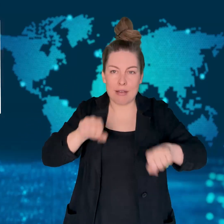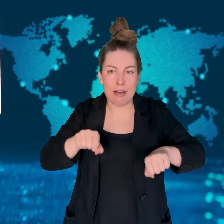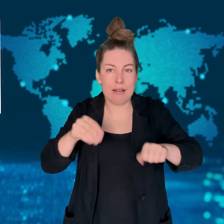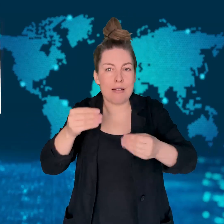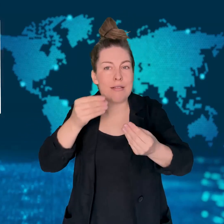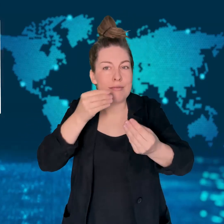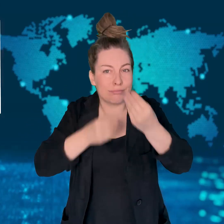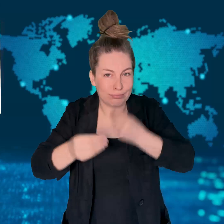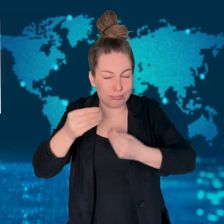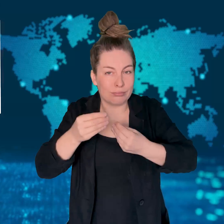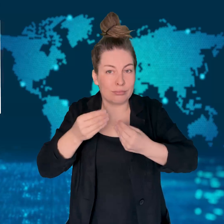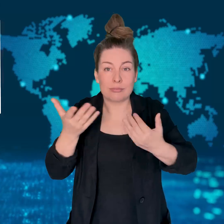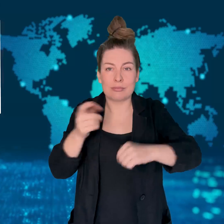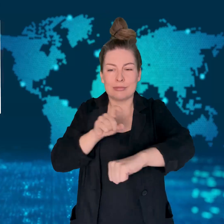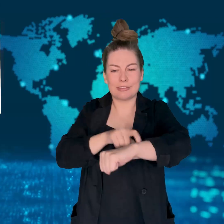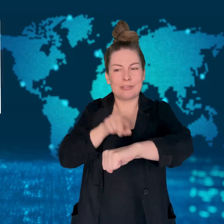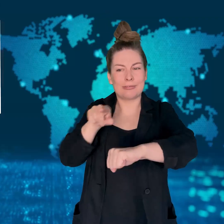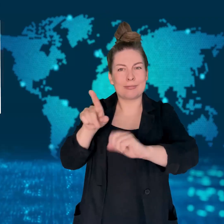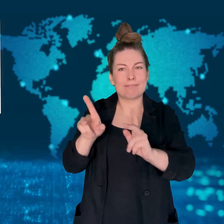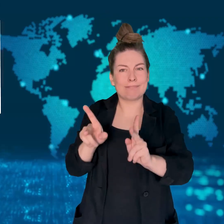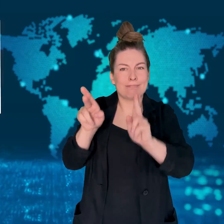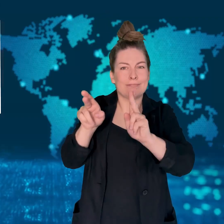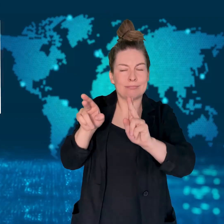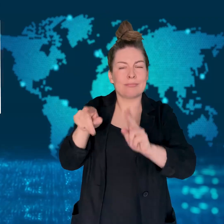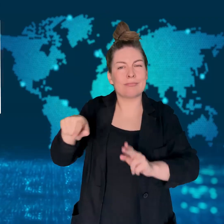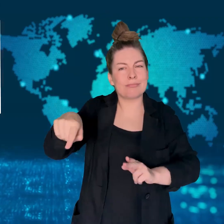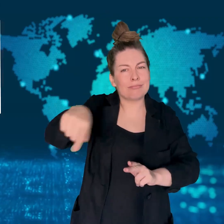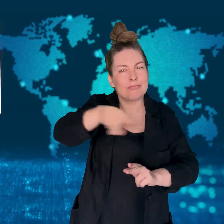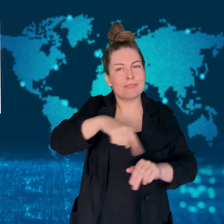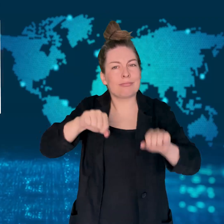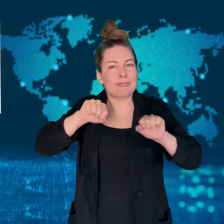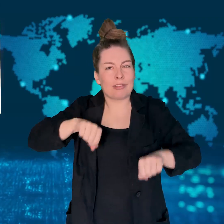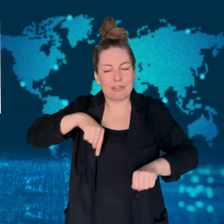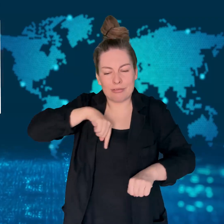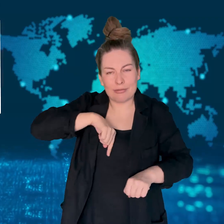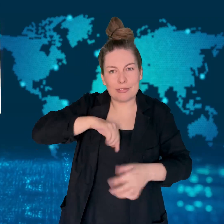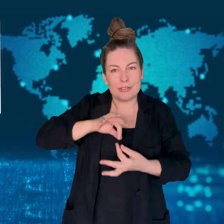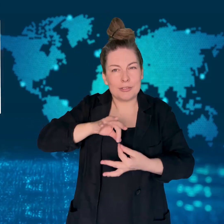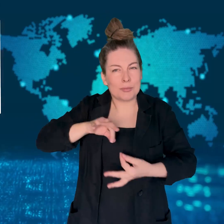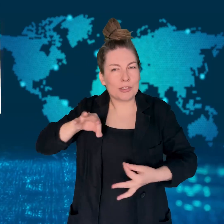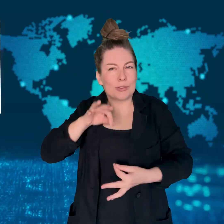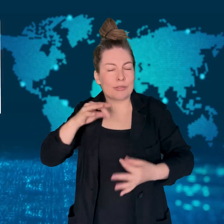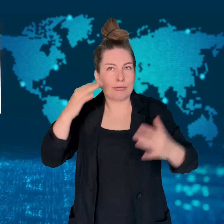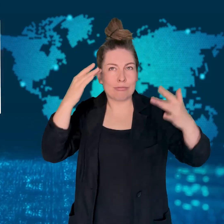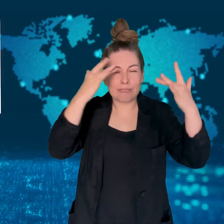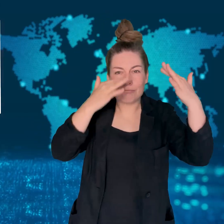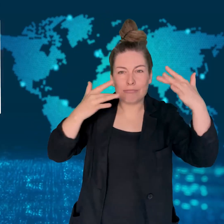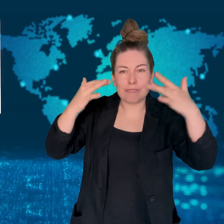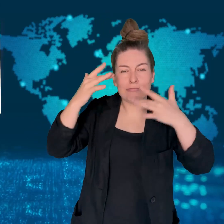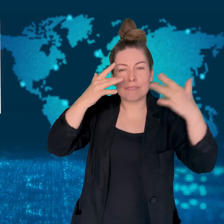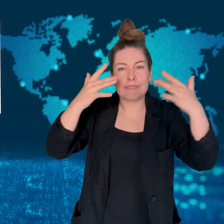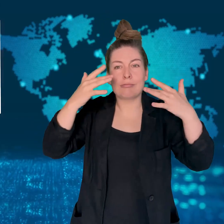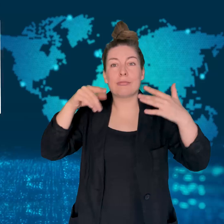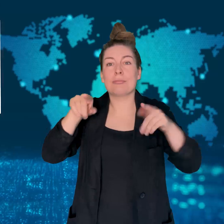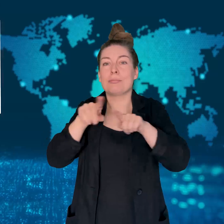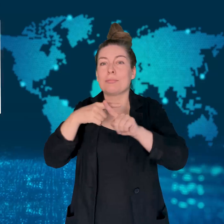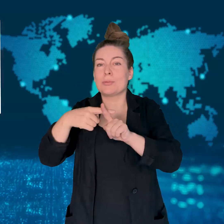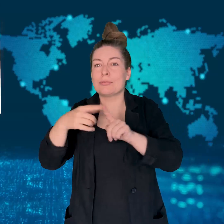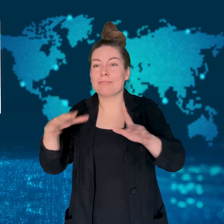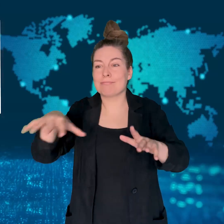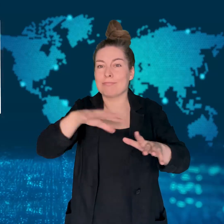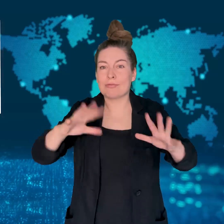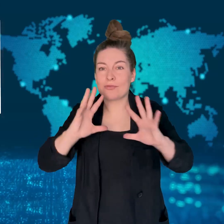They break the fast after the sun goes down.